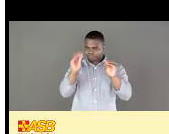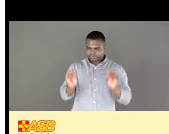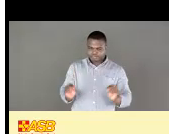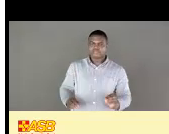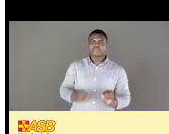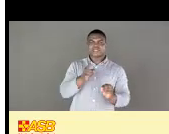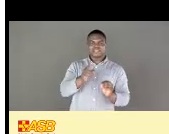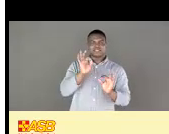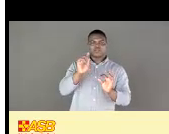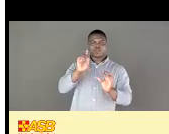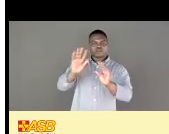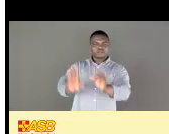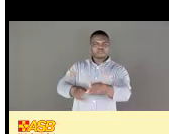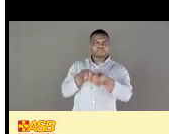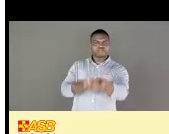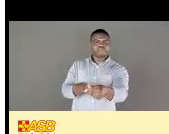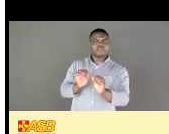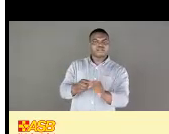Our humanitarian agencies ready?